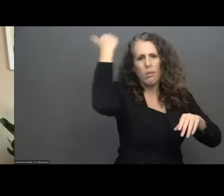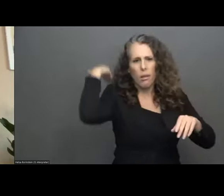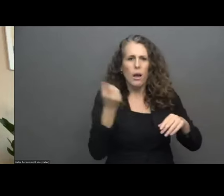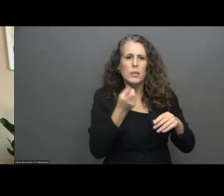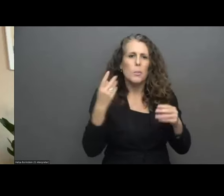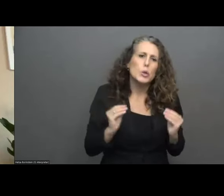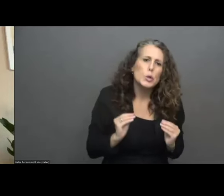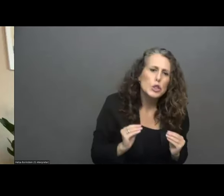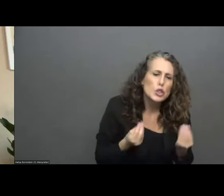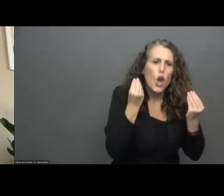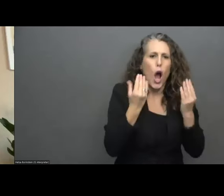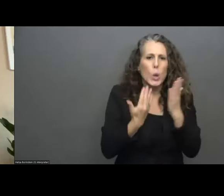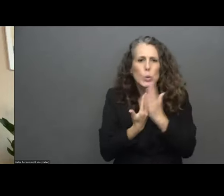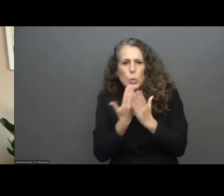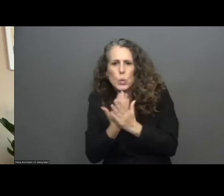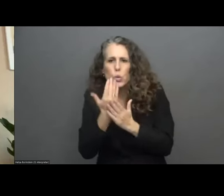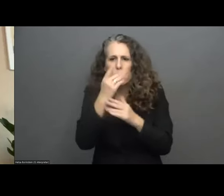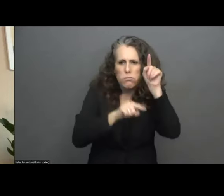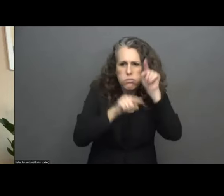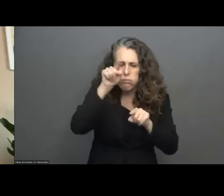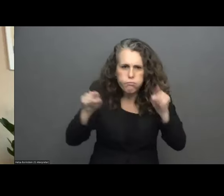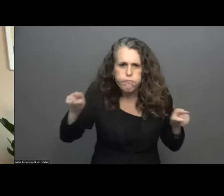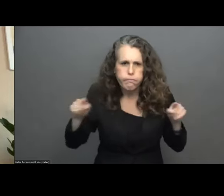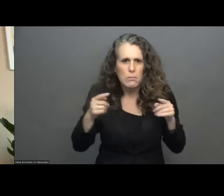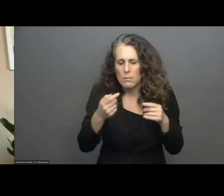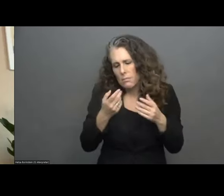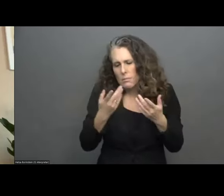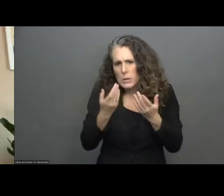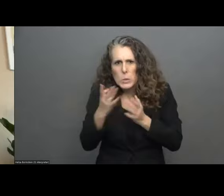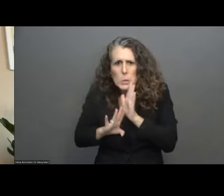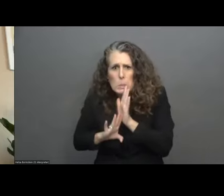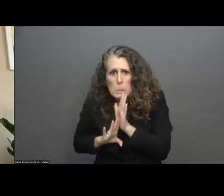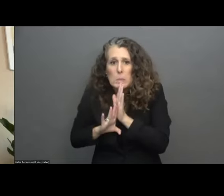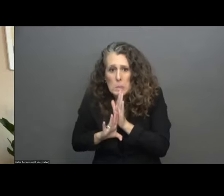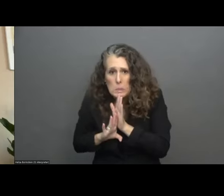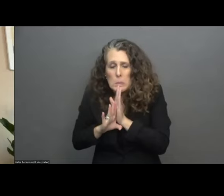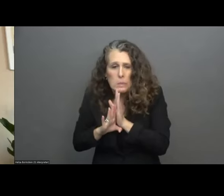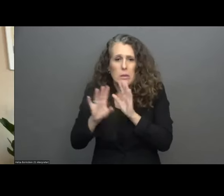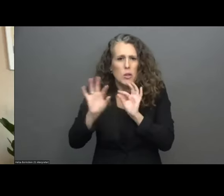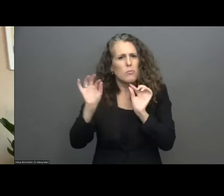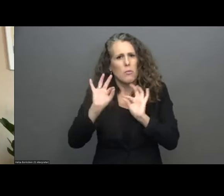in your respect, delicious men do visit national Lisa shows overly Rahul a social media